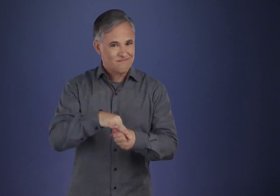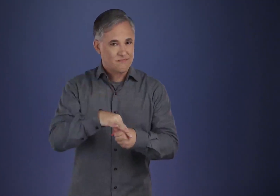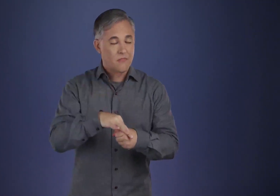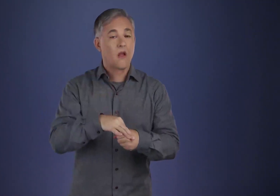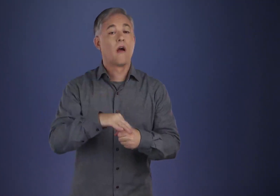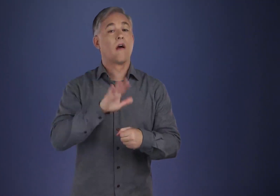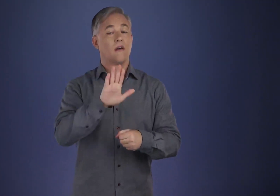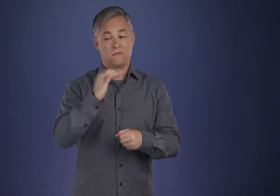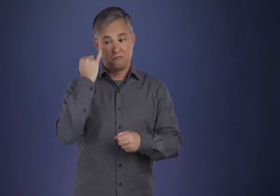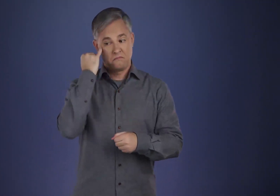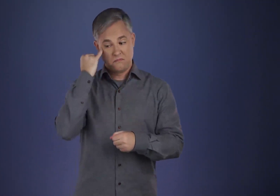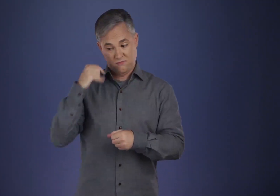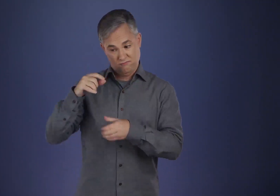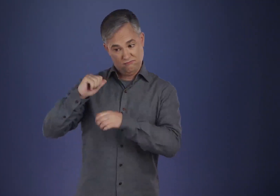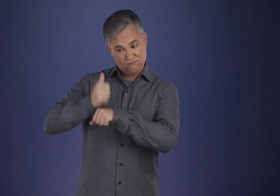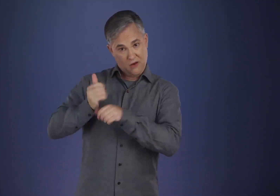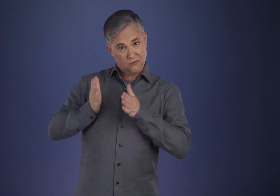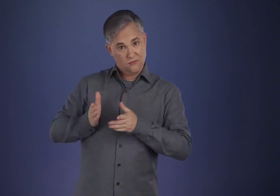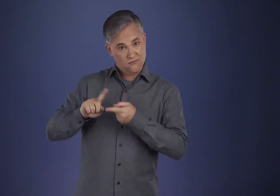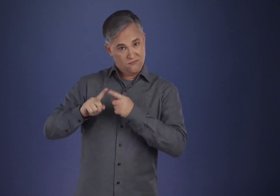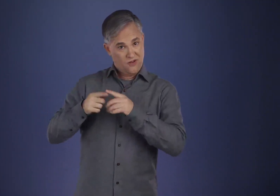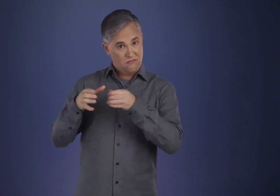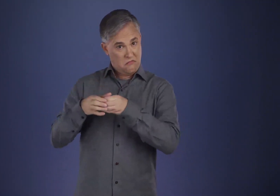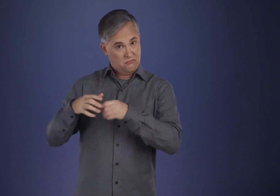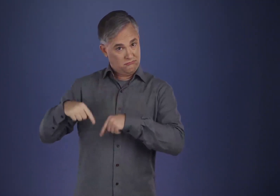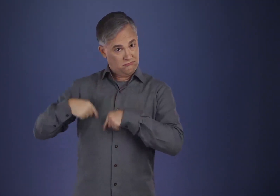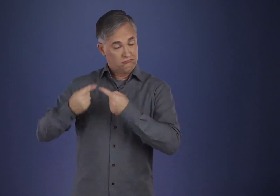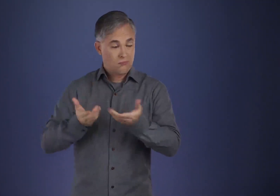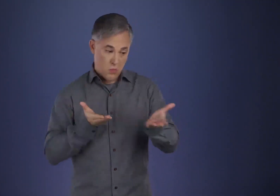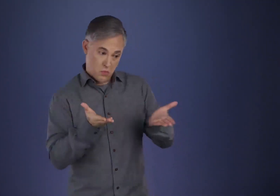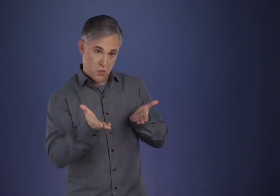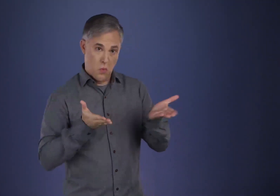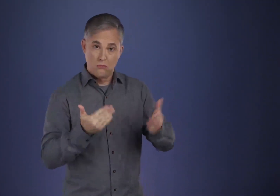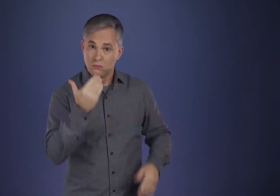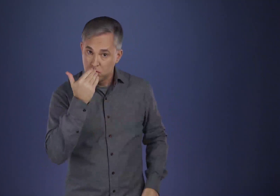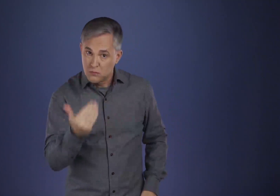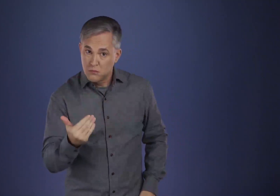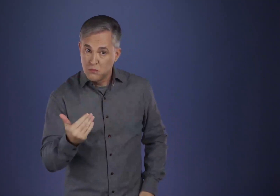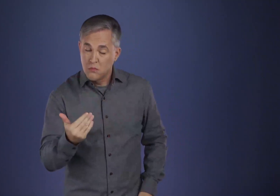Now comes the election. If the founder and his friends have served well,